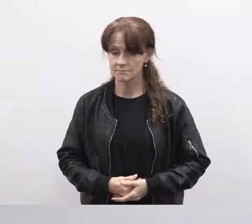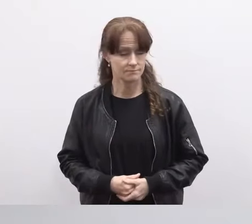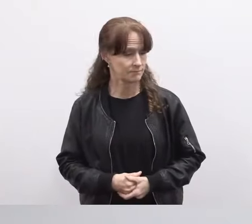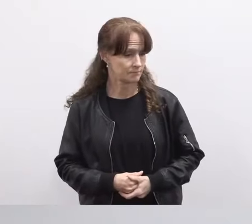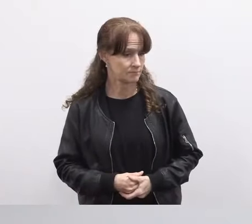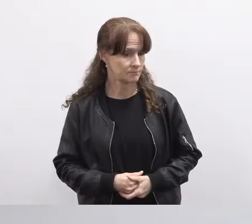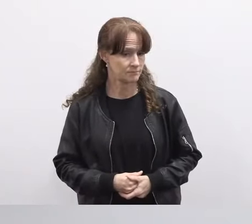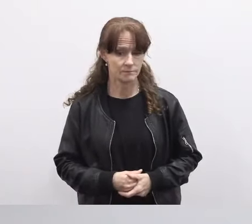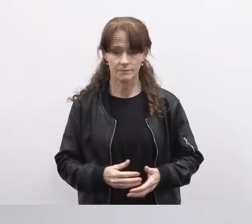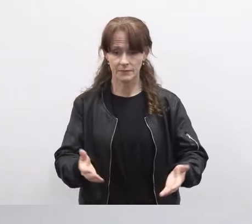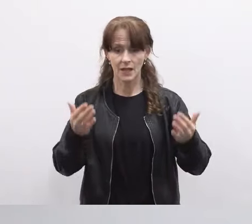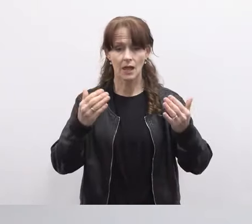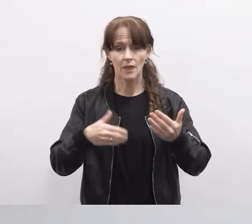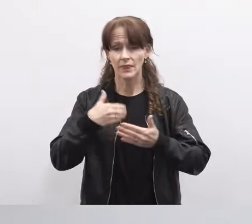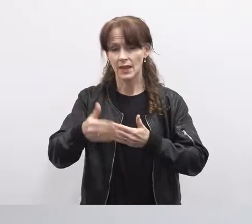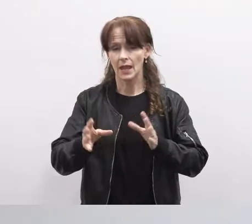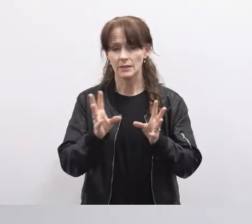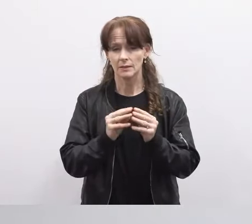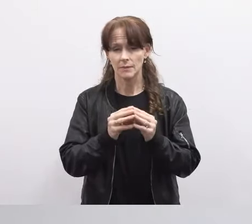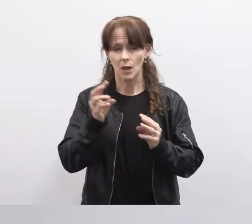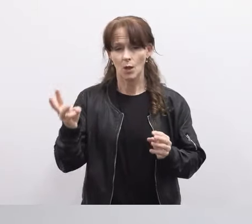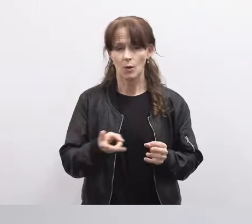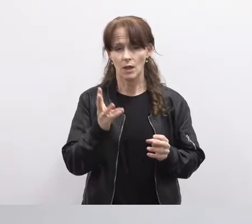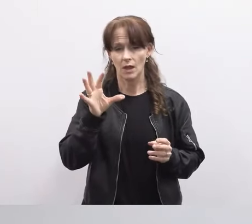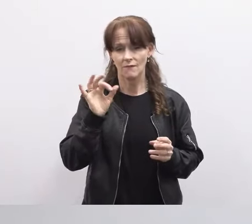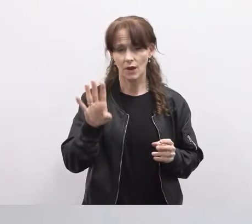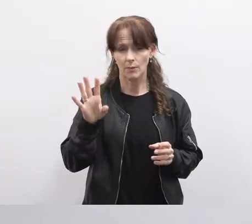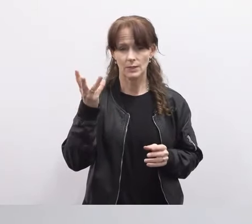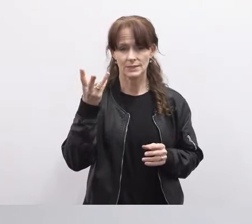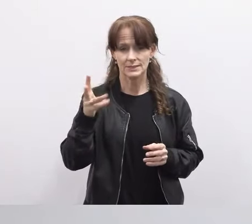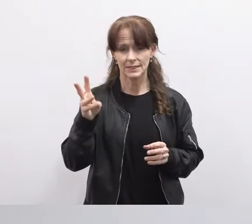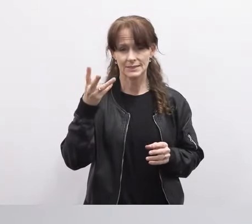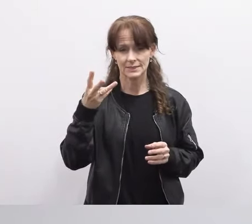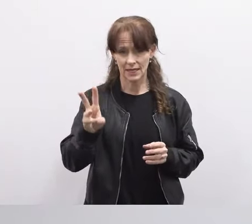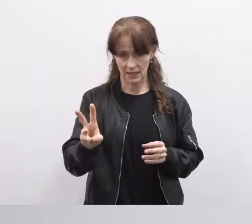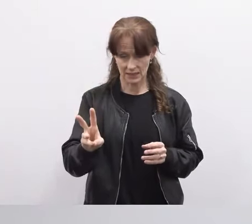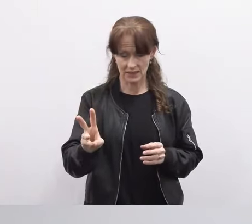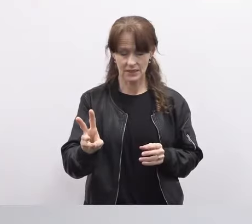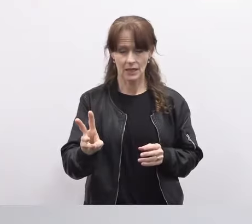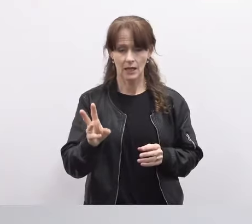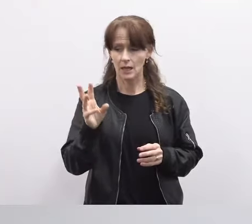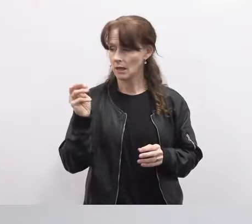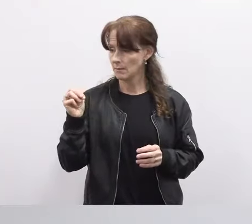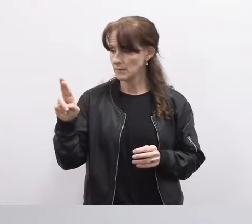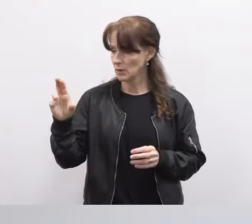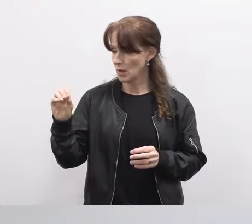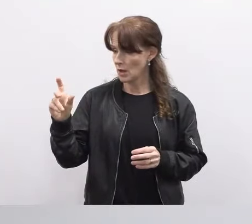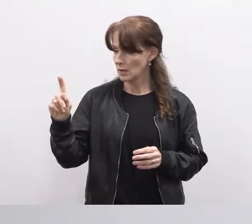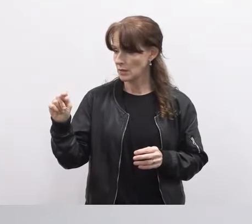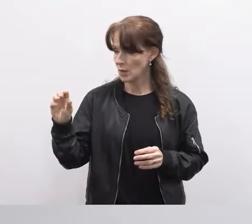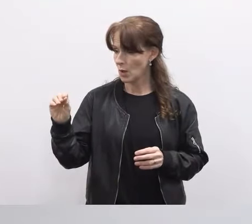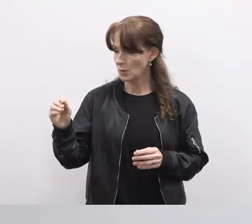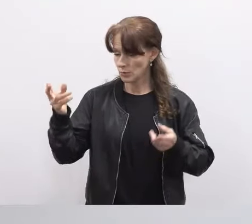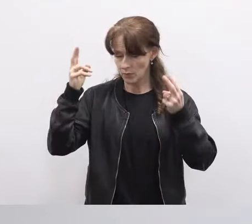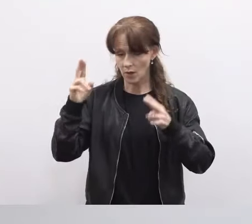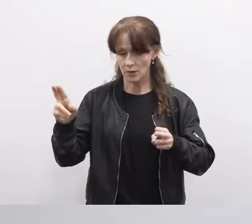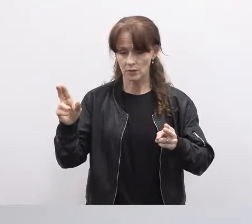Okay, our next meeting is Wednesday, February 16th. Mr. Otto, will you do us the honor of adjourning tonight?